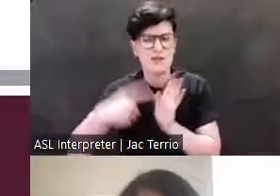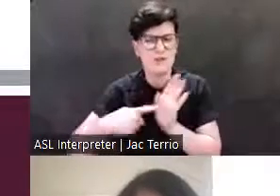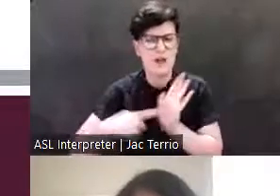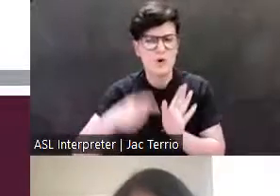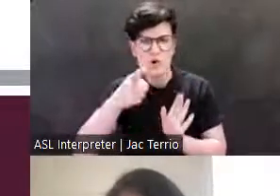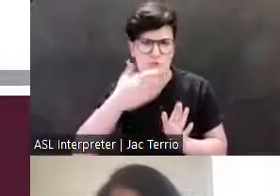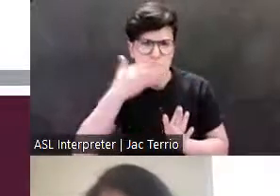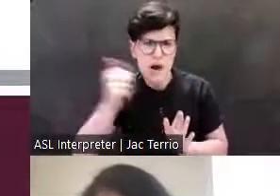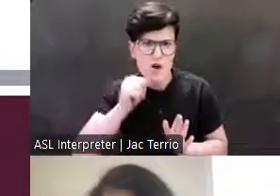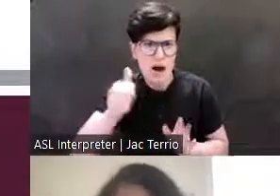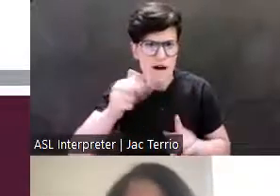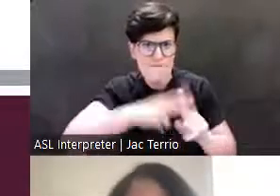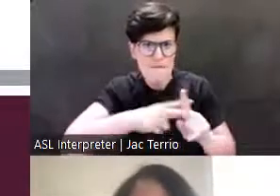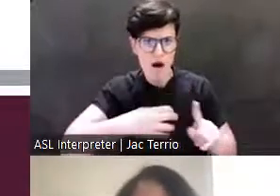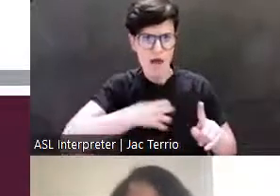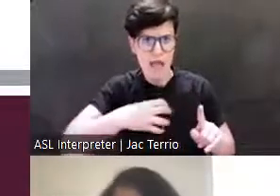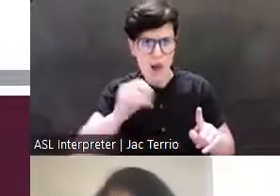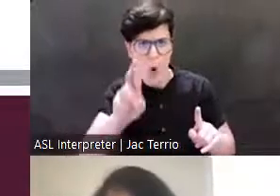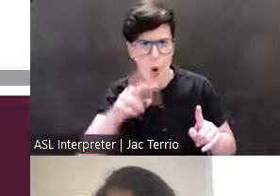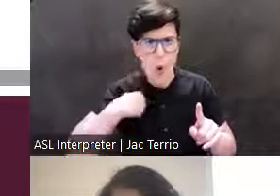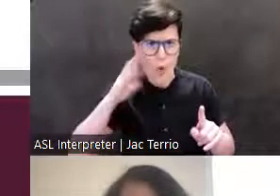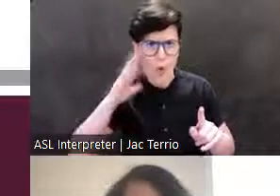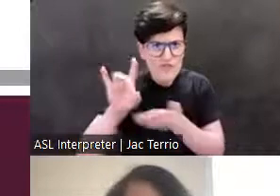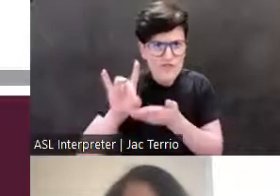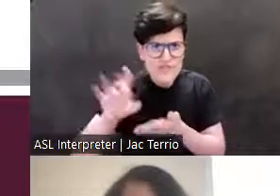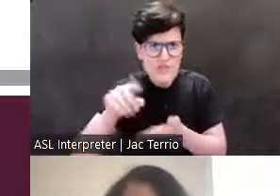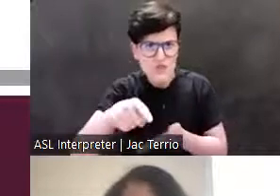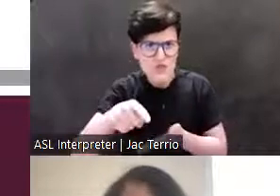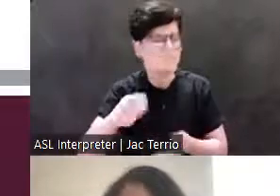or I will you think you. Or something like that.